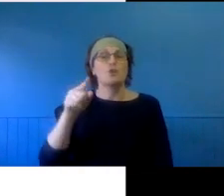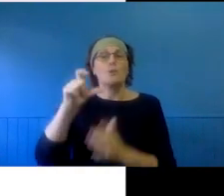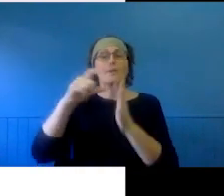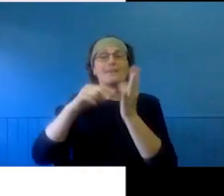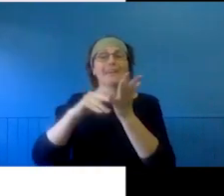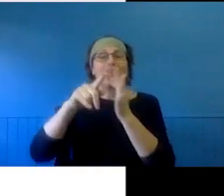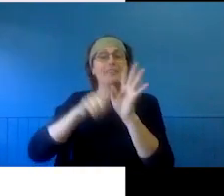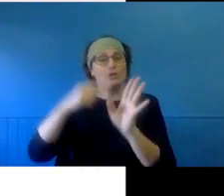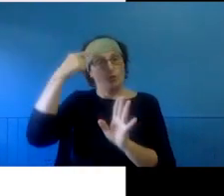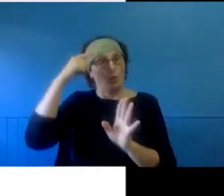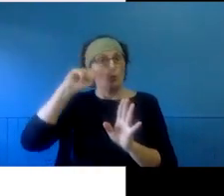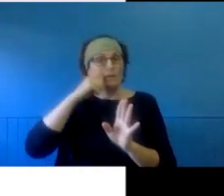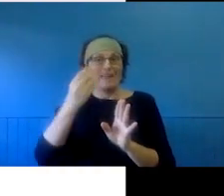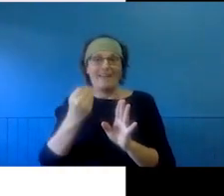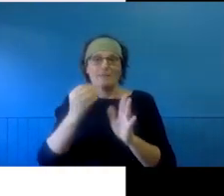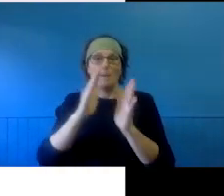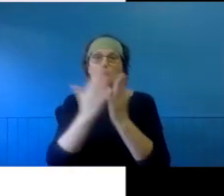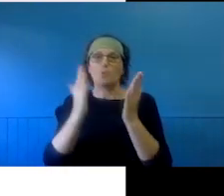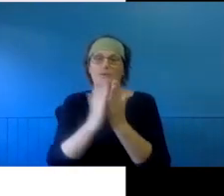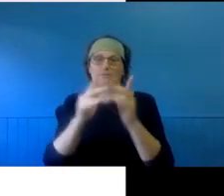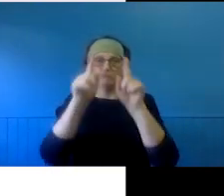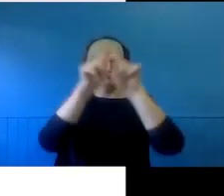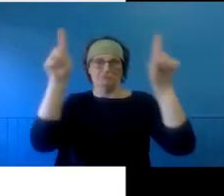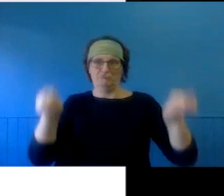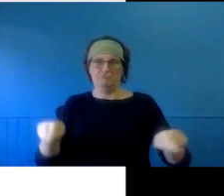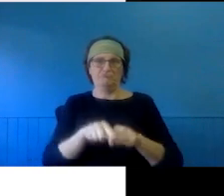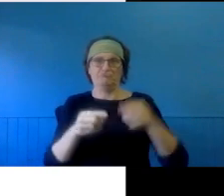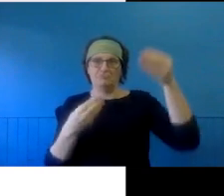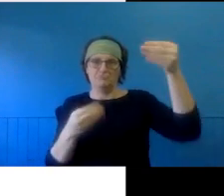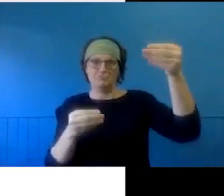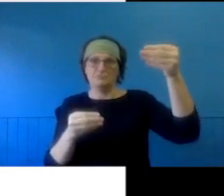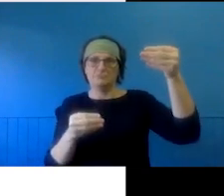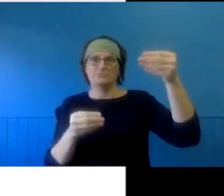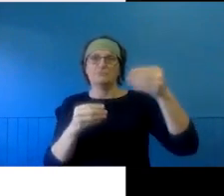size of A5 people could have in back of their jeans' pockets, that